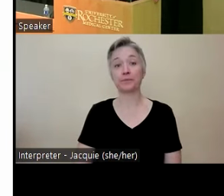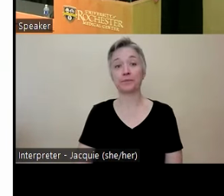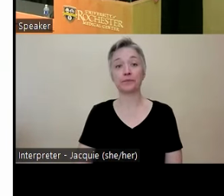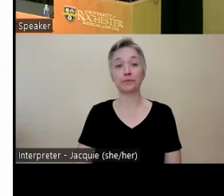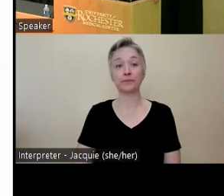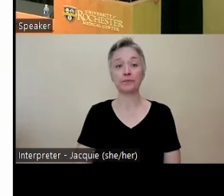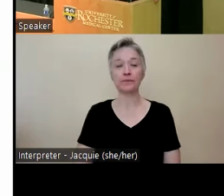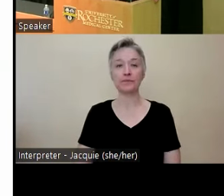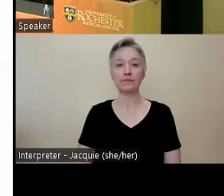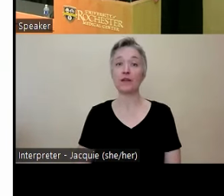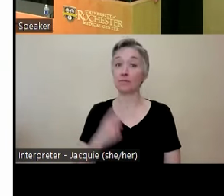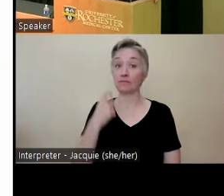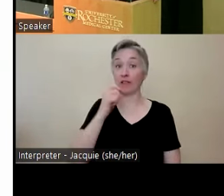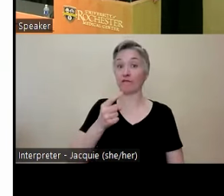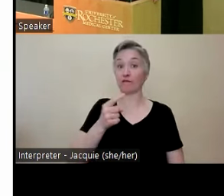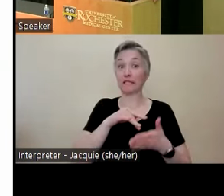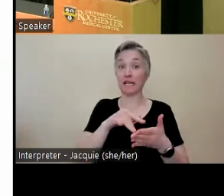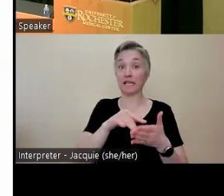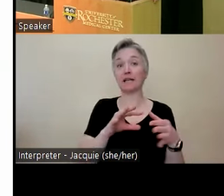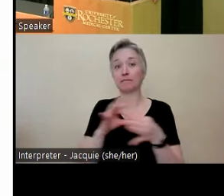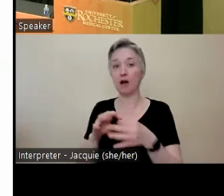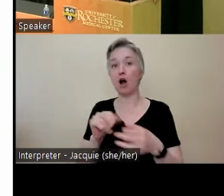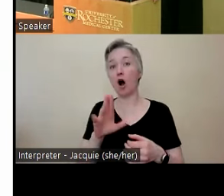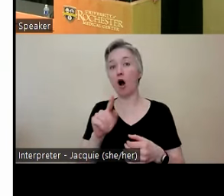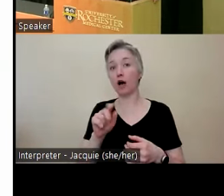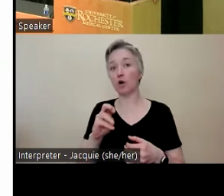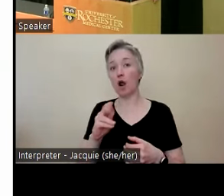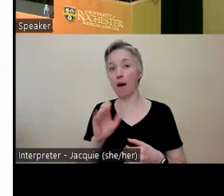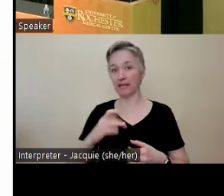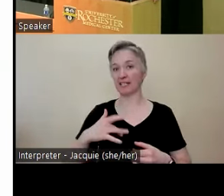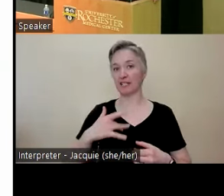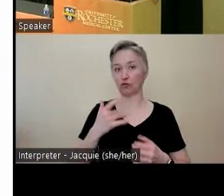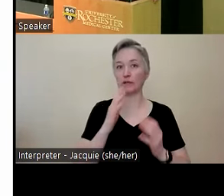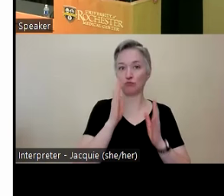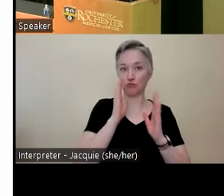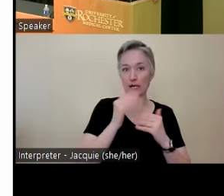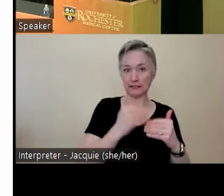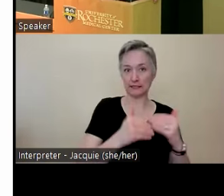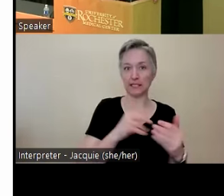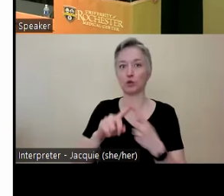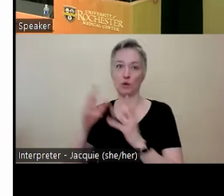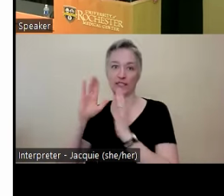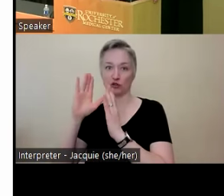study connected autonomic sensory processing to attentional process CES and this next study Dives